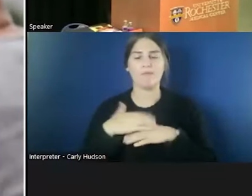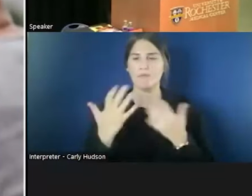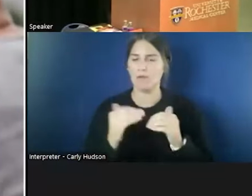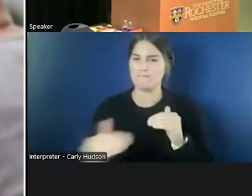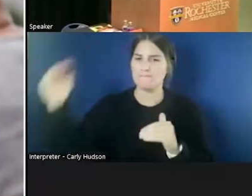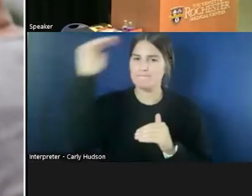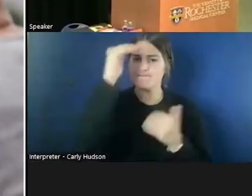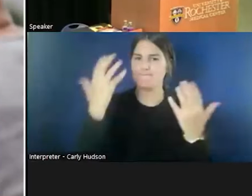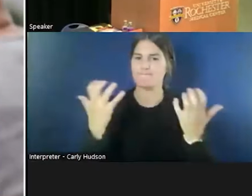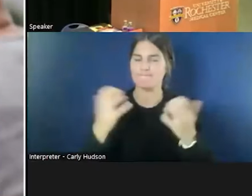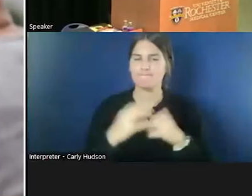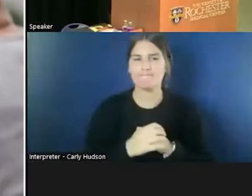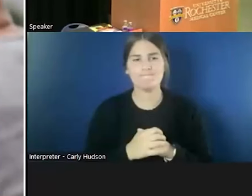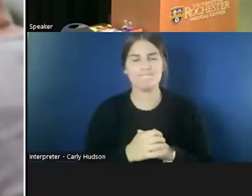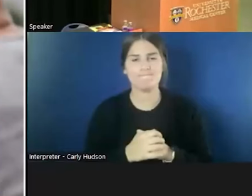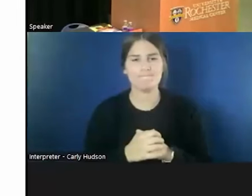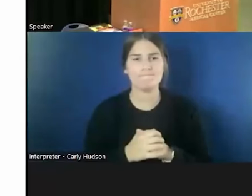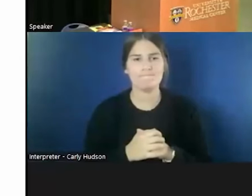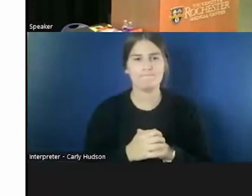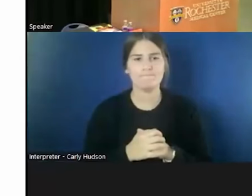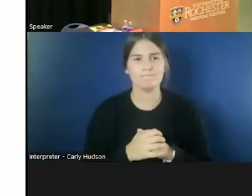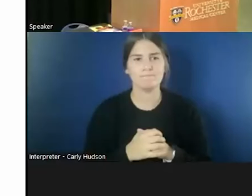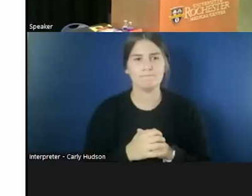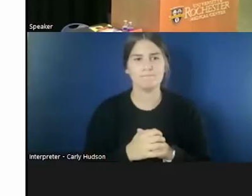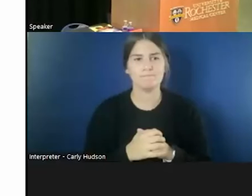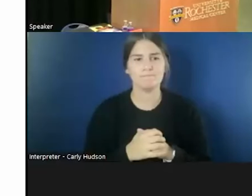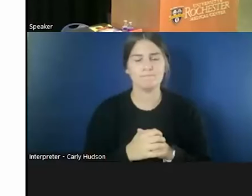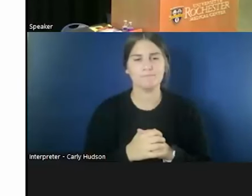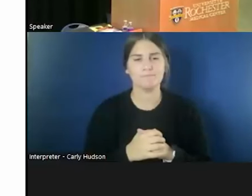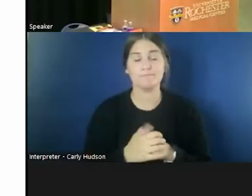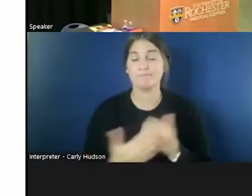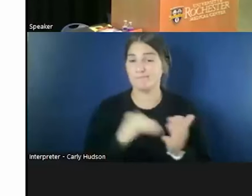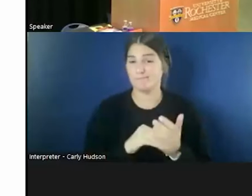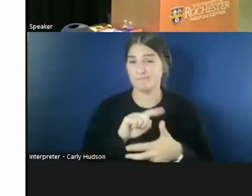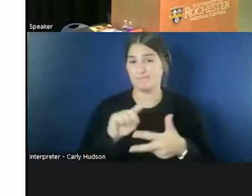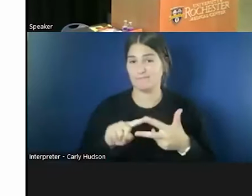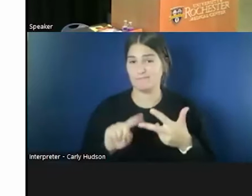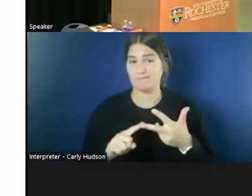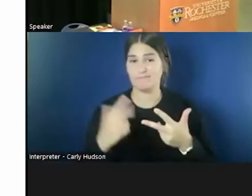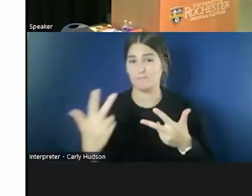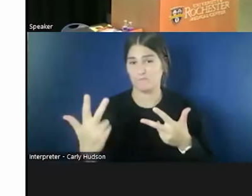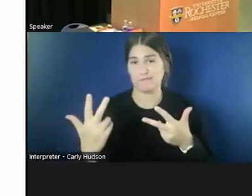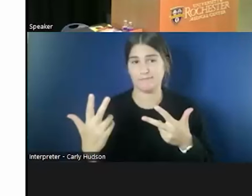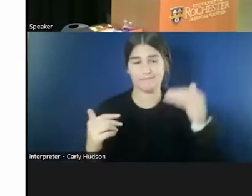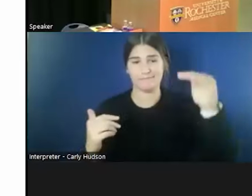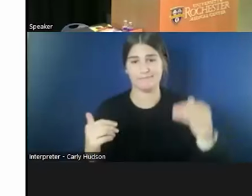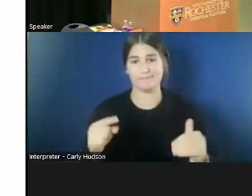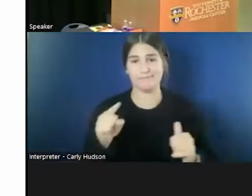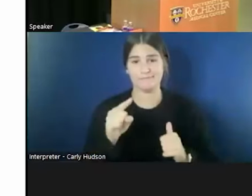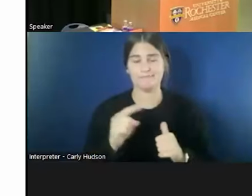that so once again these are the calls to action as we get um to the last few minutes